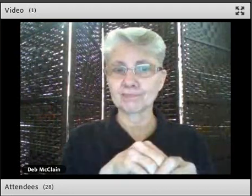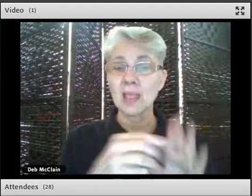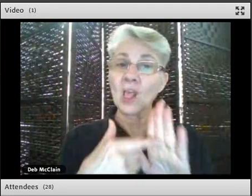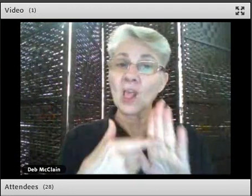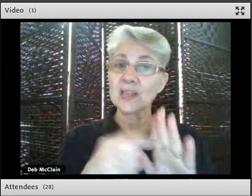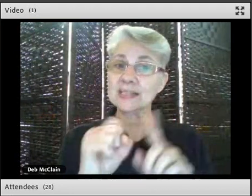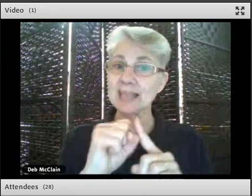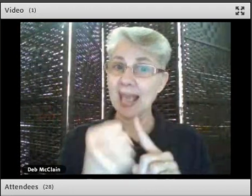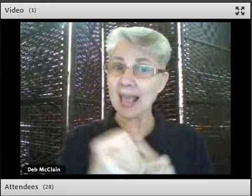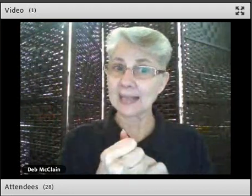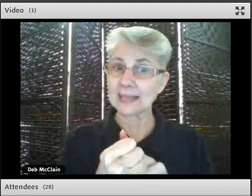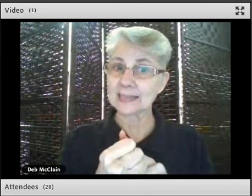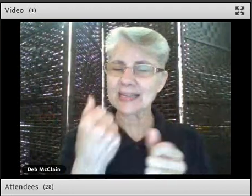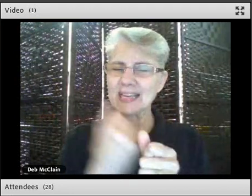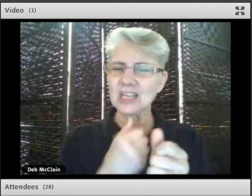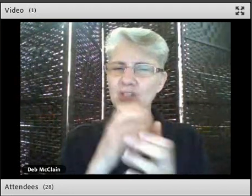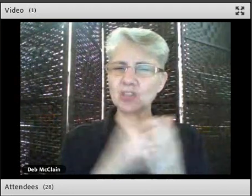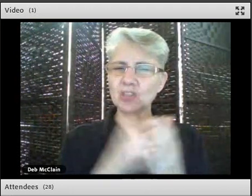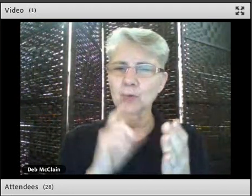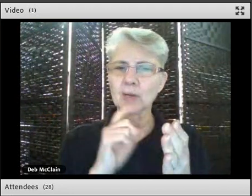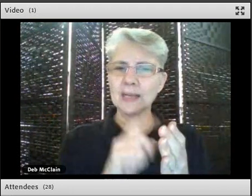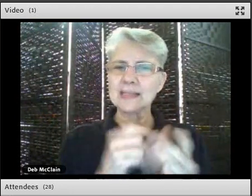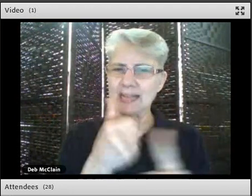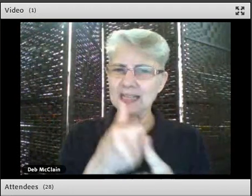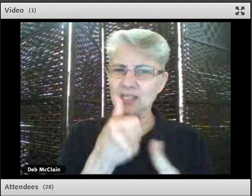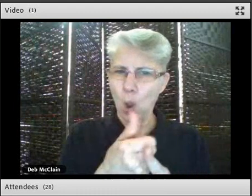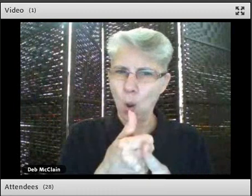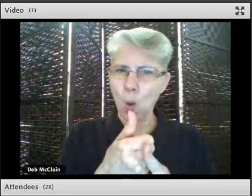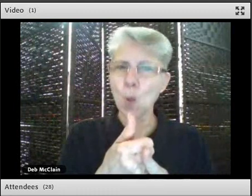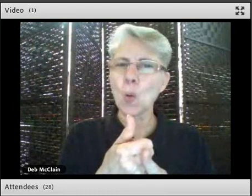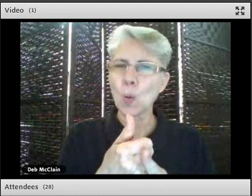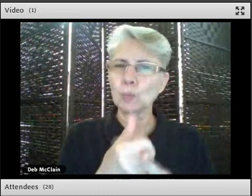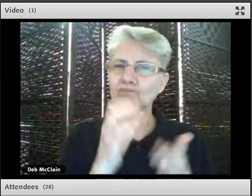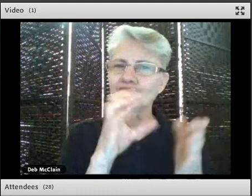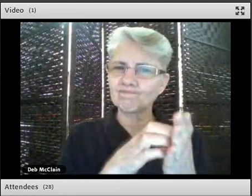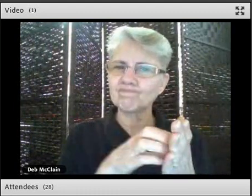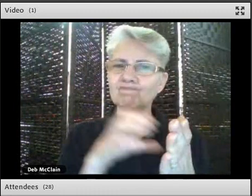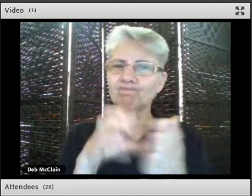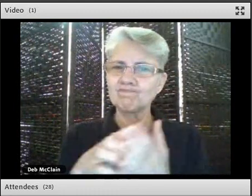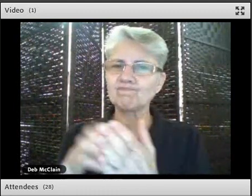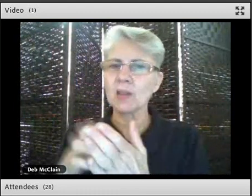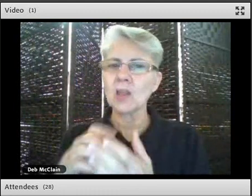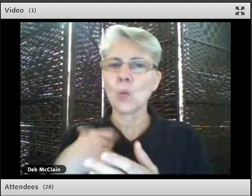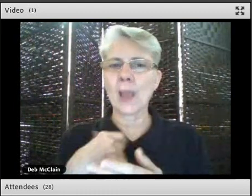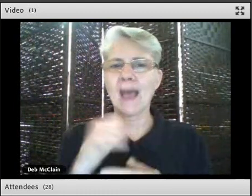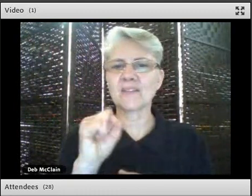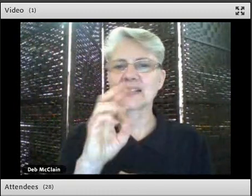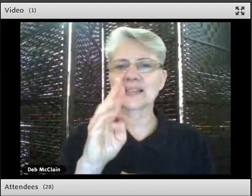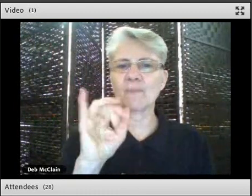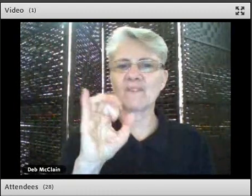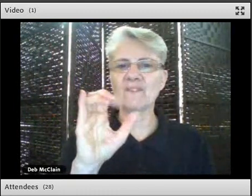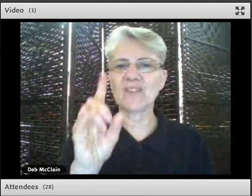And then sometimes, you may even have duration for each chapter that is given.